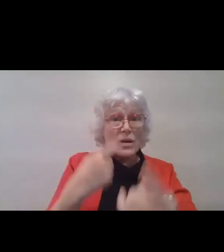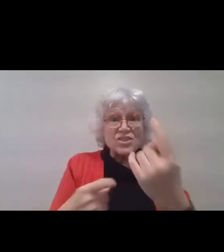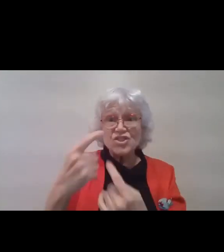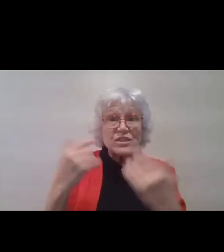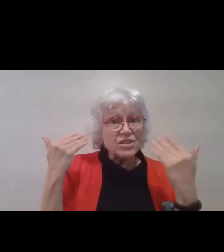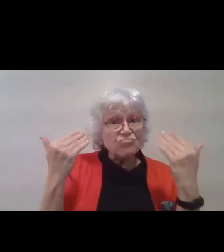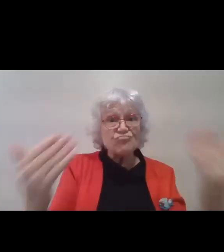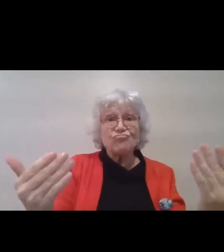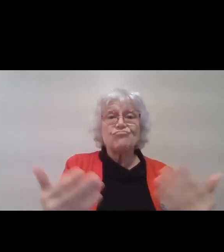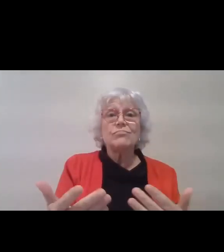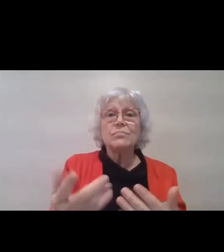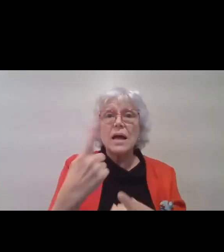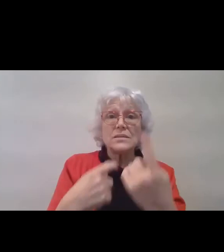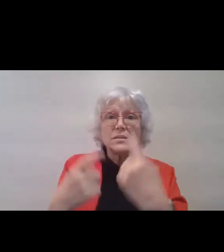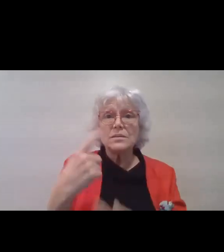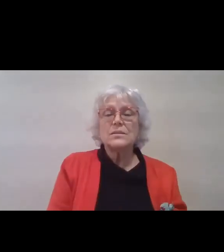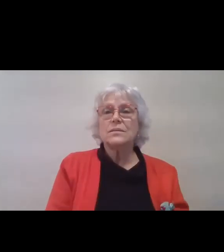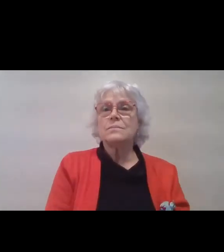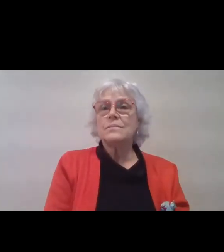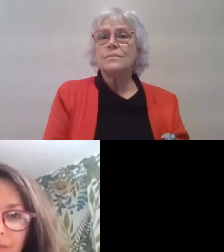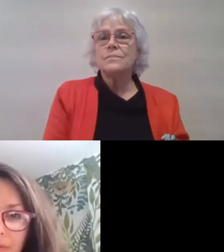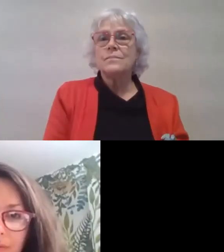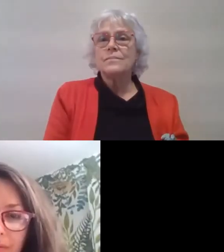MARINA TSAPLINA: